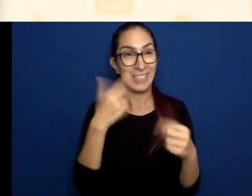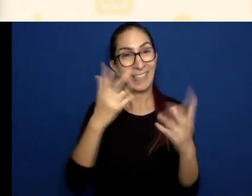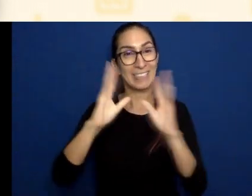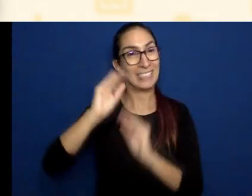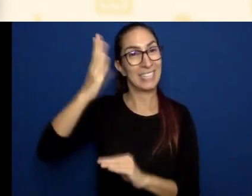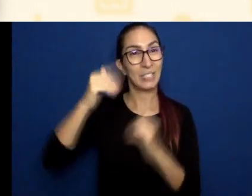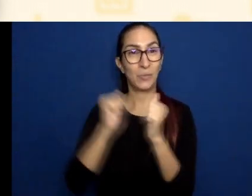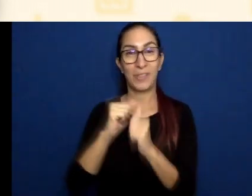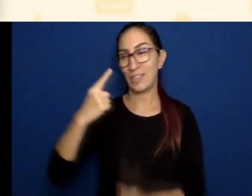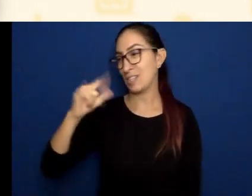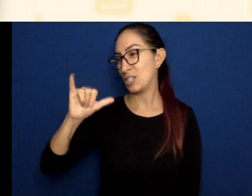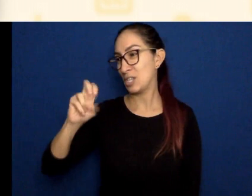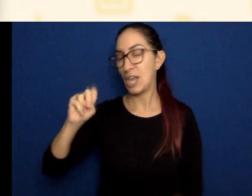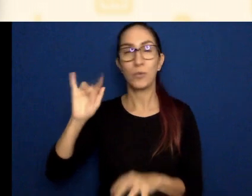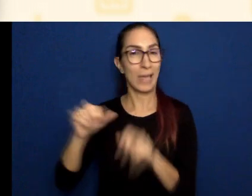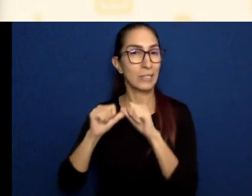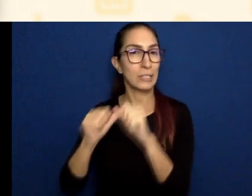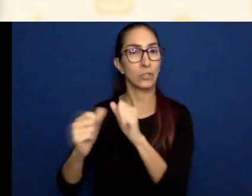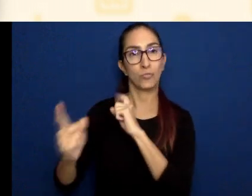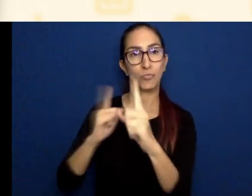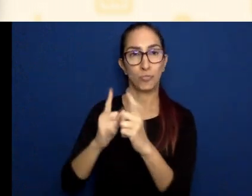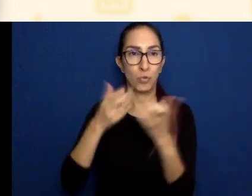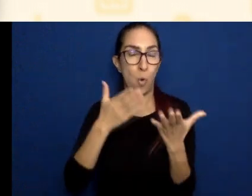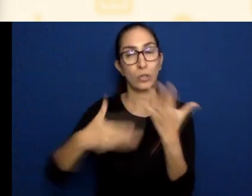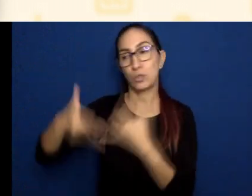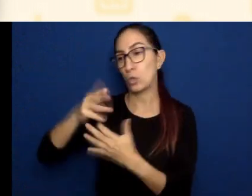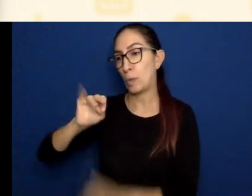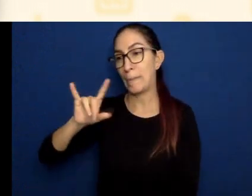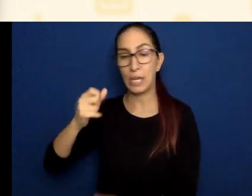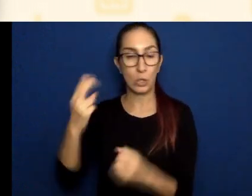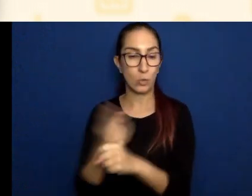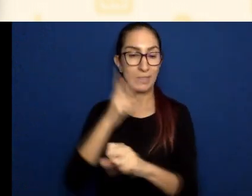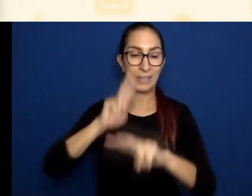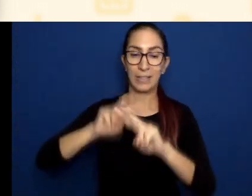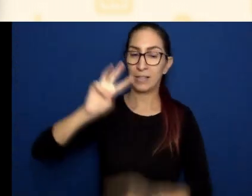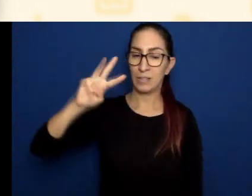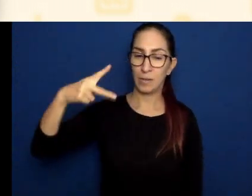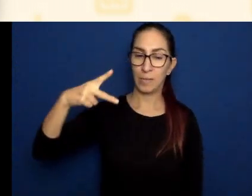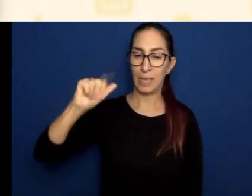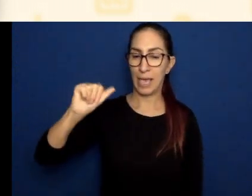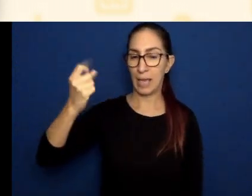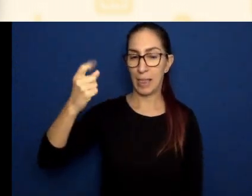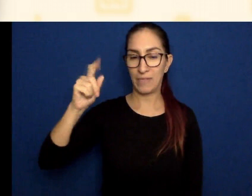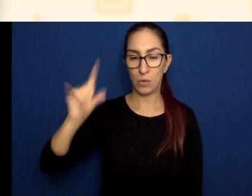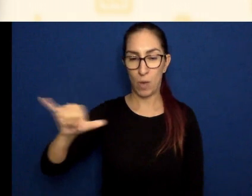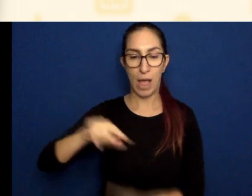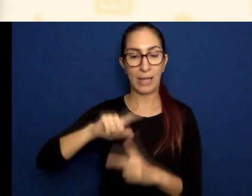or the social media using #WPA11YDAY and #WPAD2023.